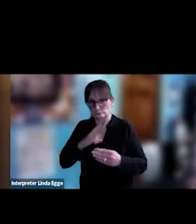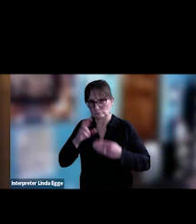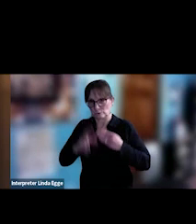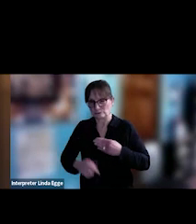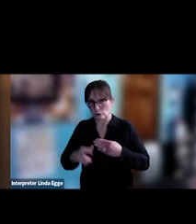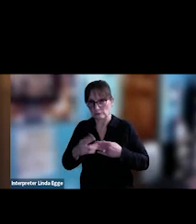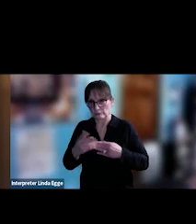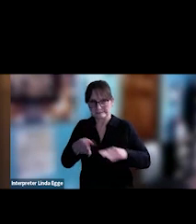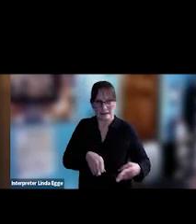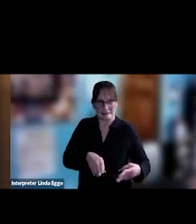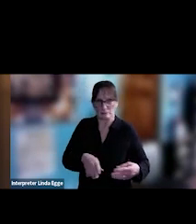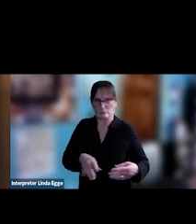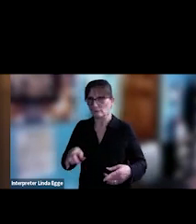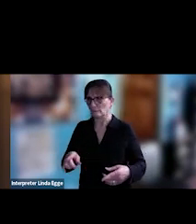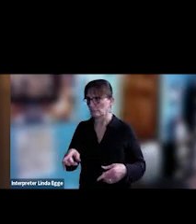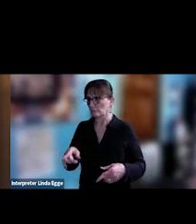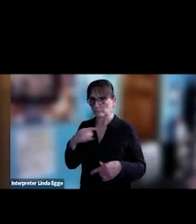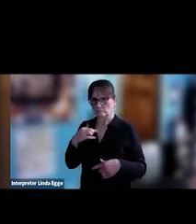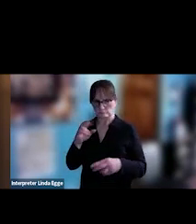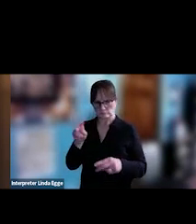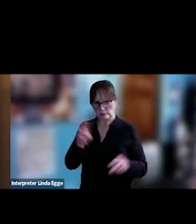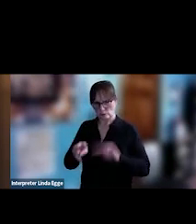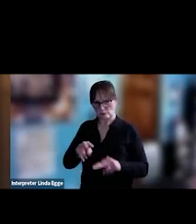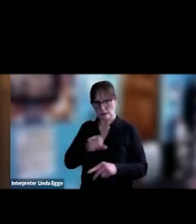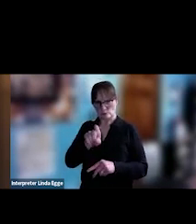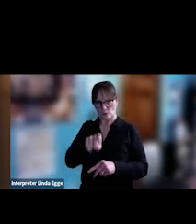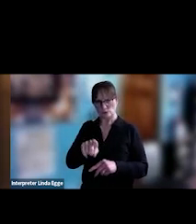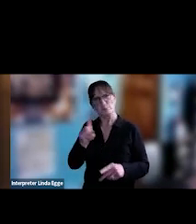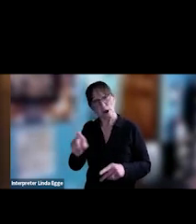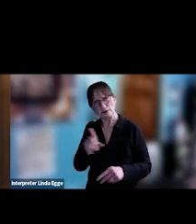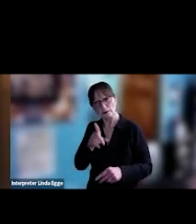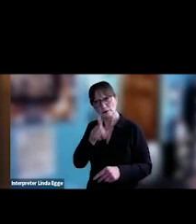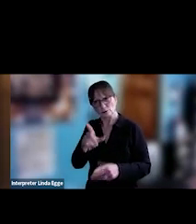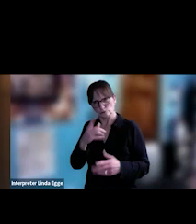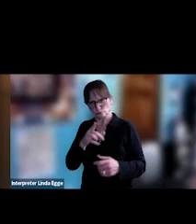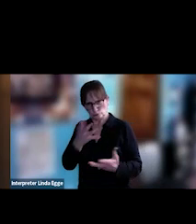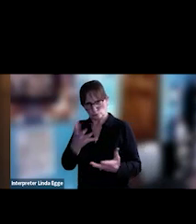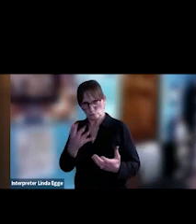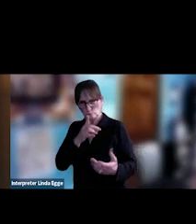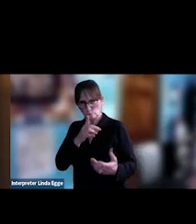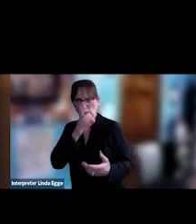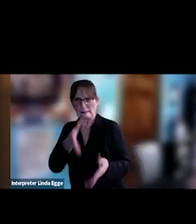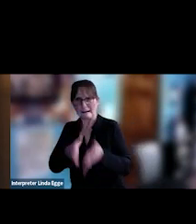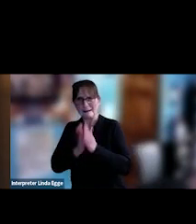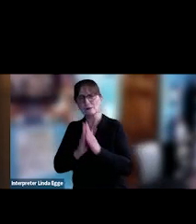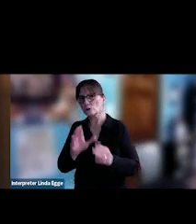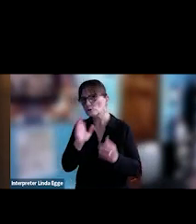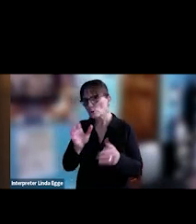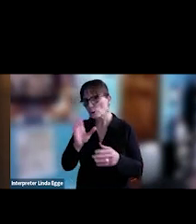and have no idea what they're asking. They're basically asking, "Do you wanna apply for SSDI at the same time